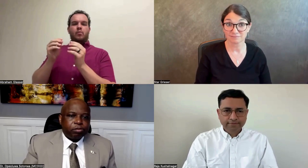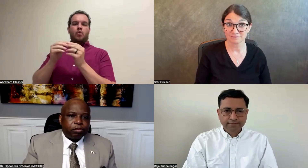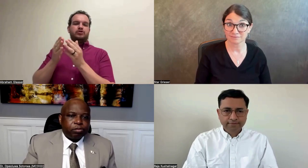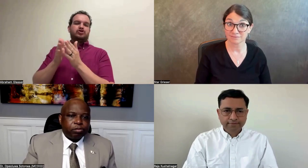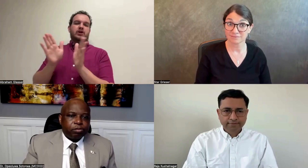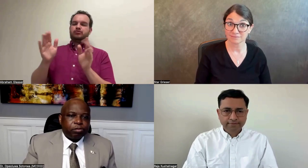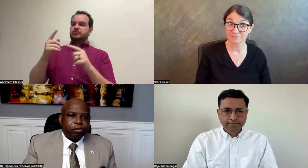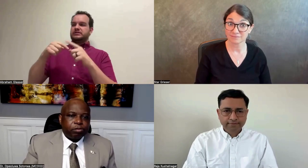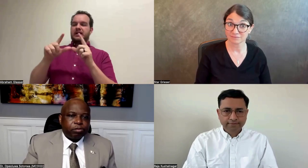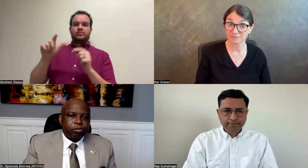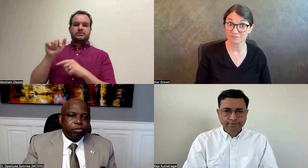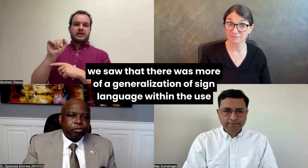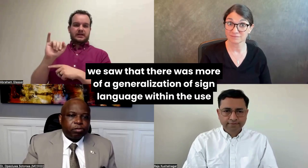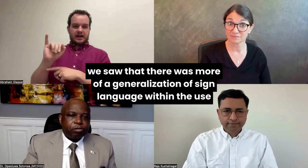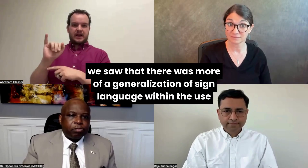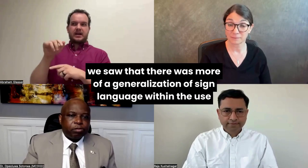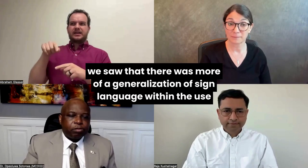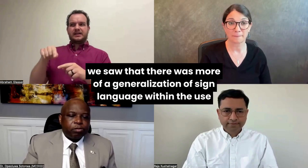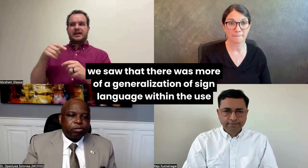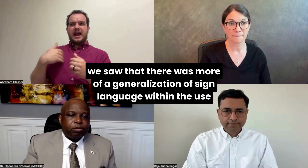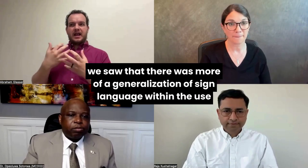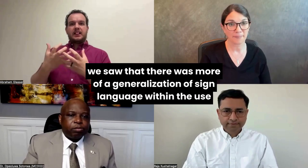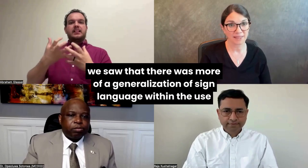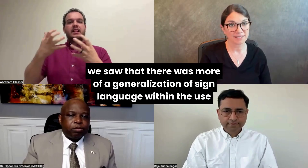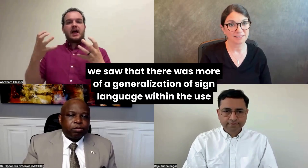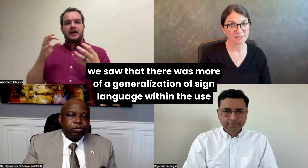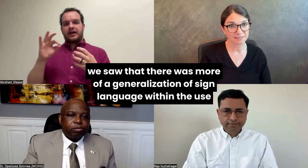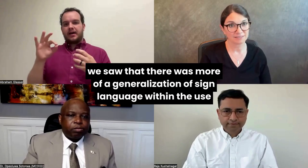we saw that there was more of a generalization of sign language within the use